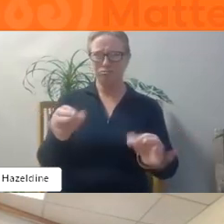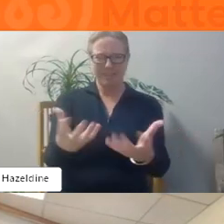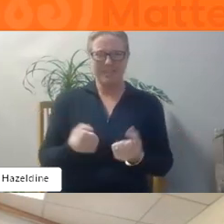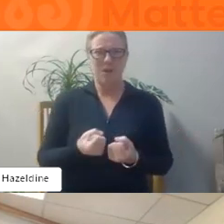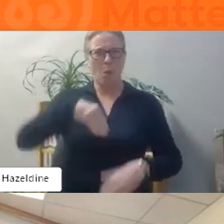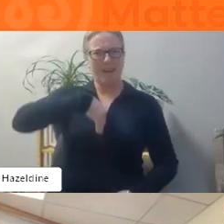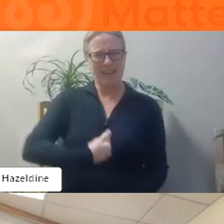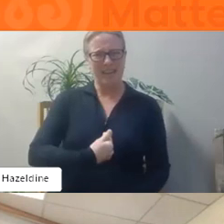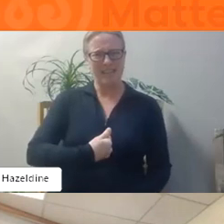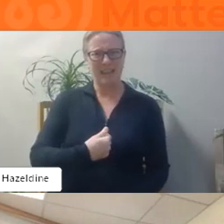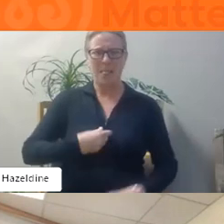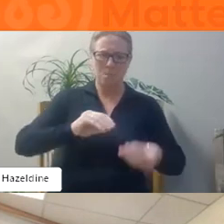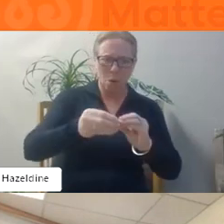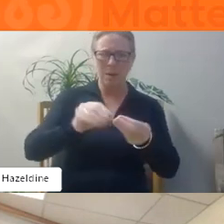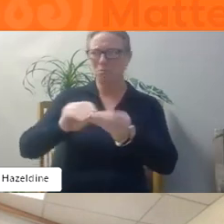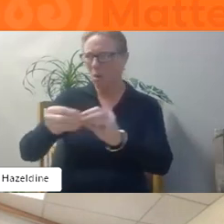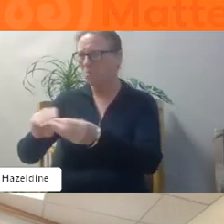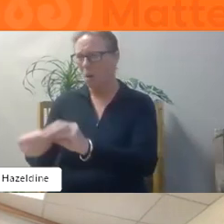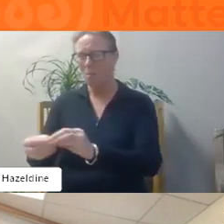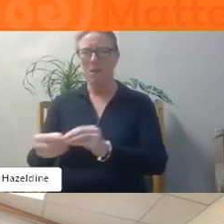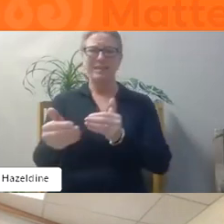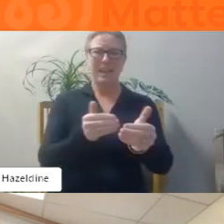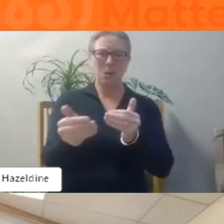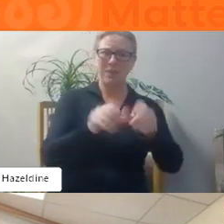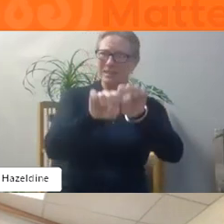with isms, and you find this with dealing with the system, is people